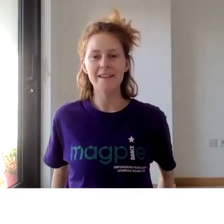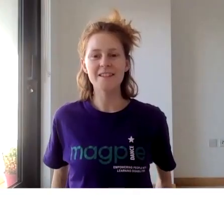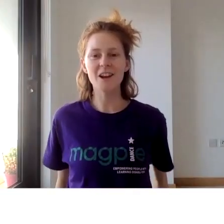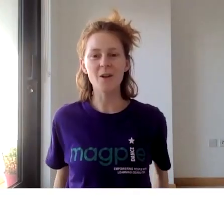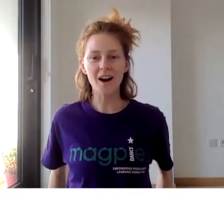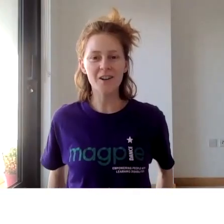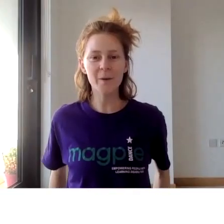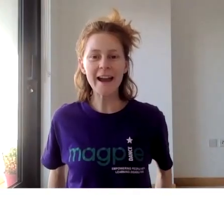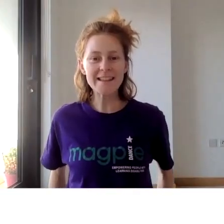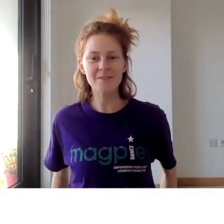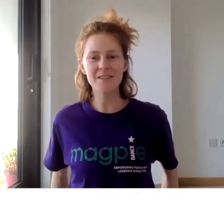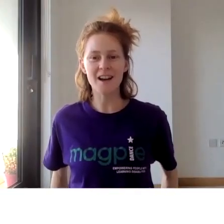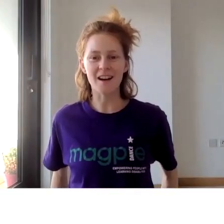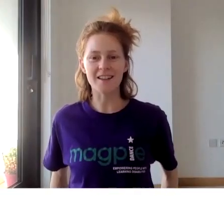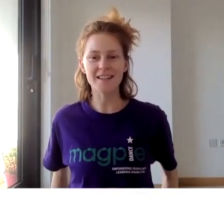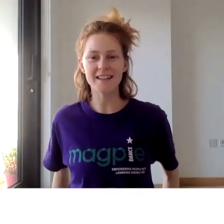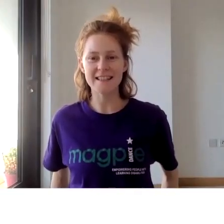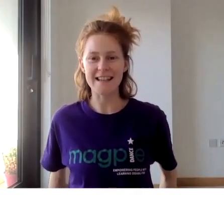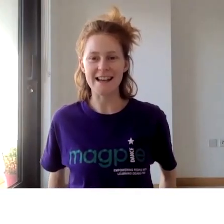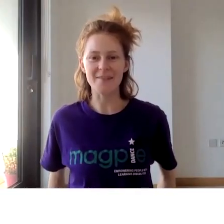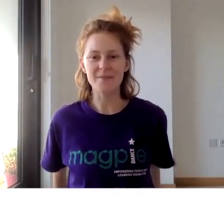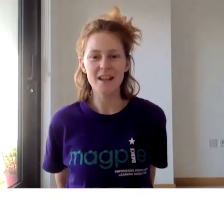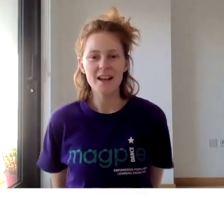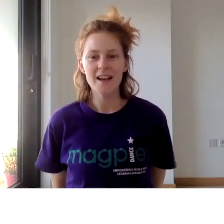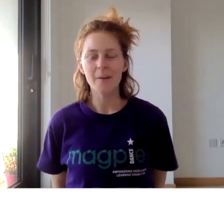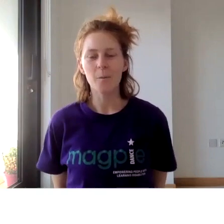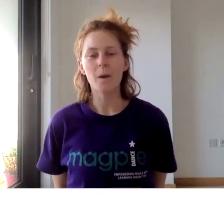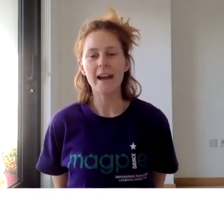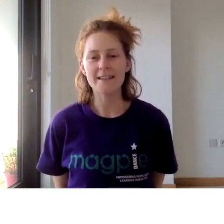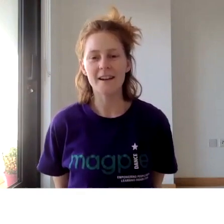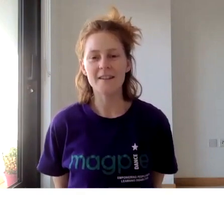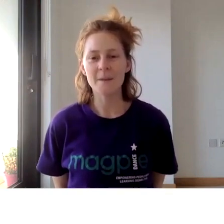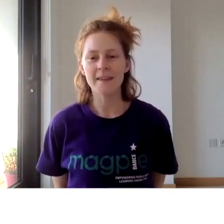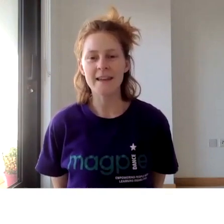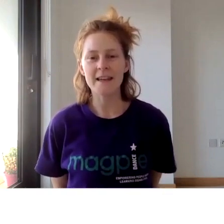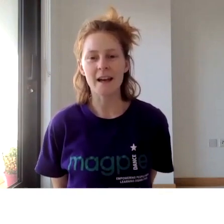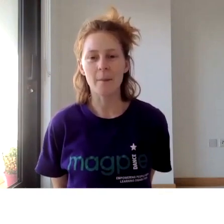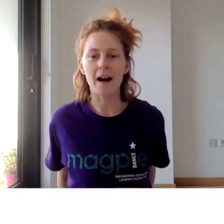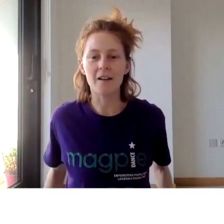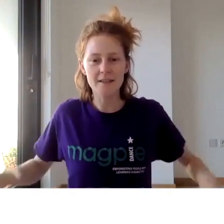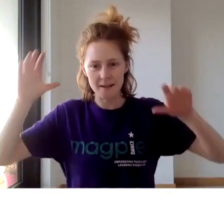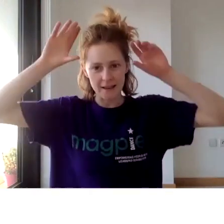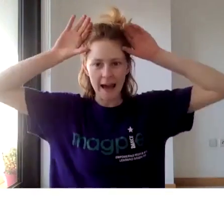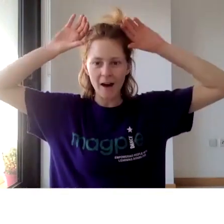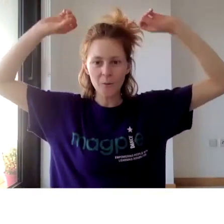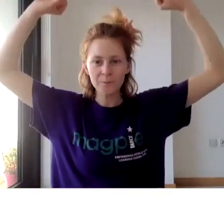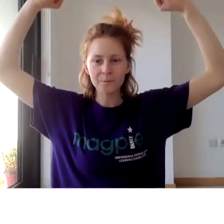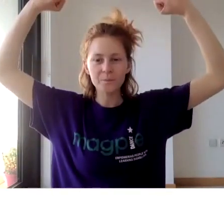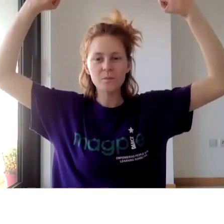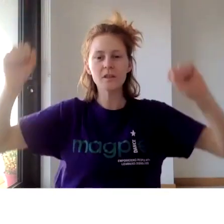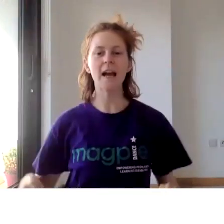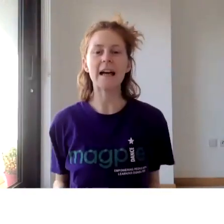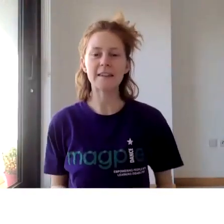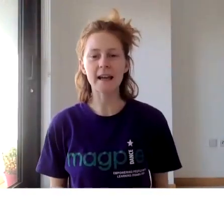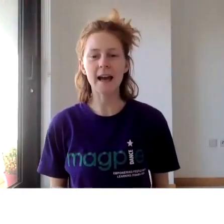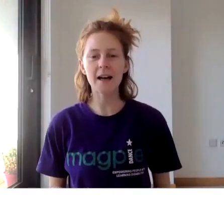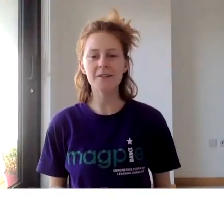so our creative task today is going to be thinking about the cow and the cows